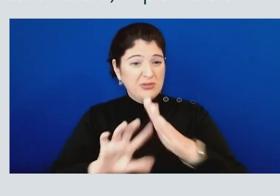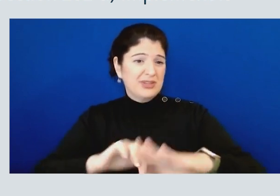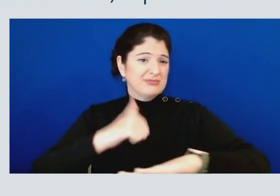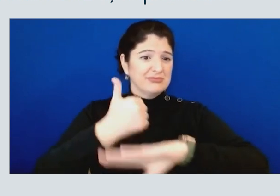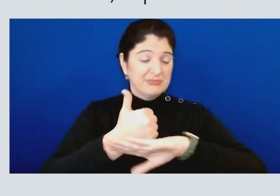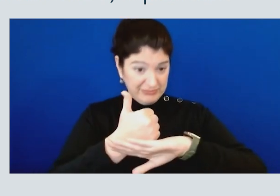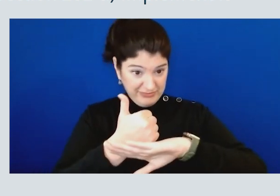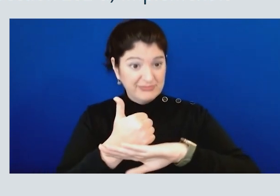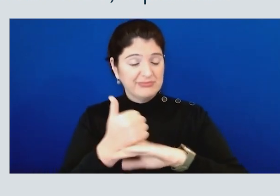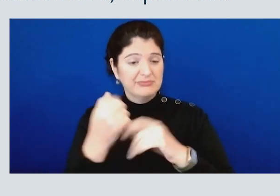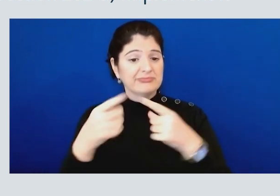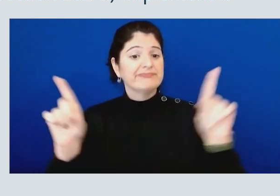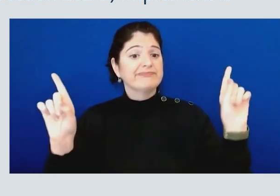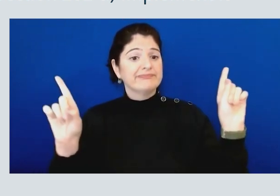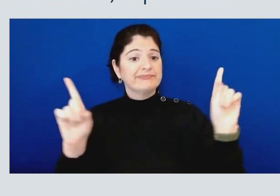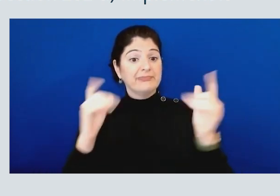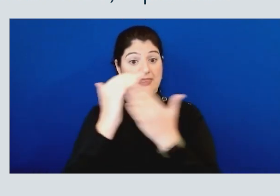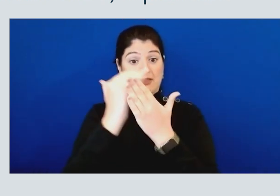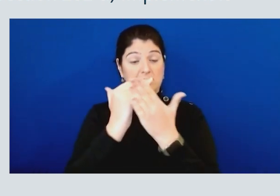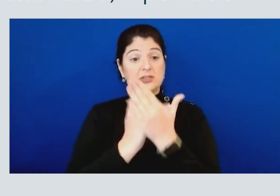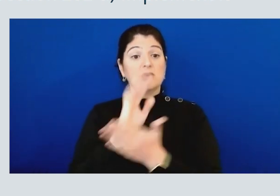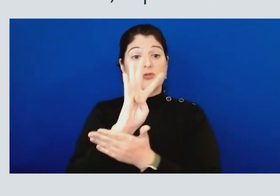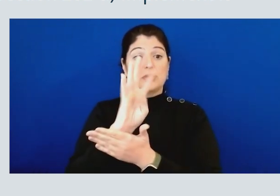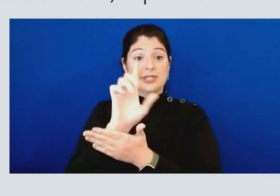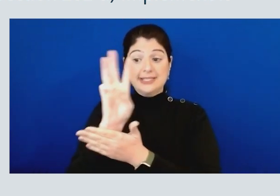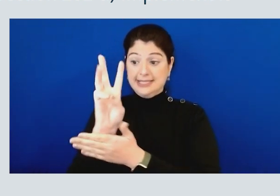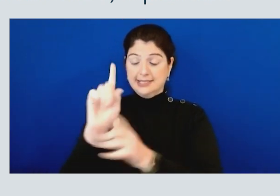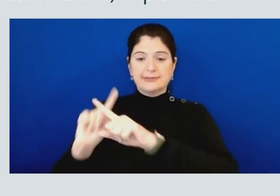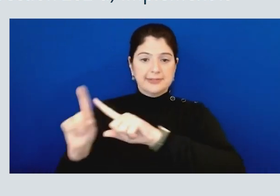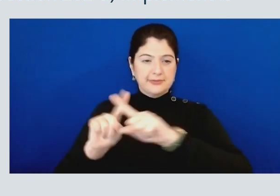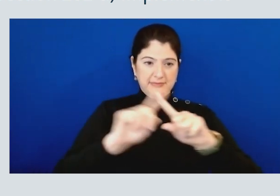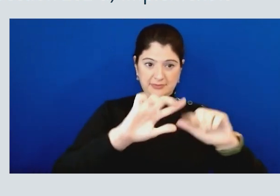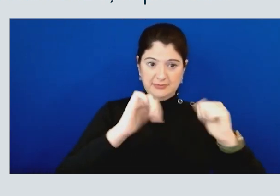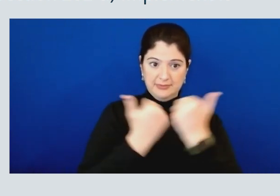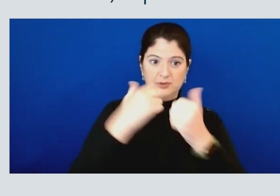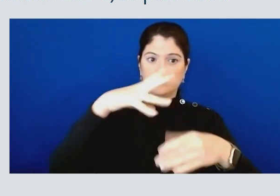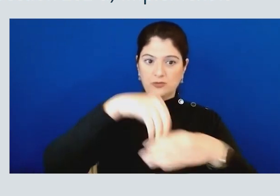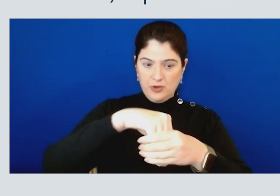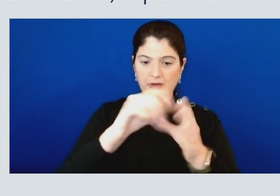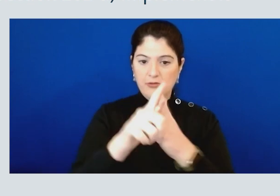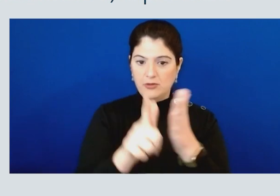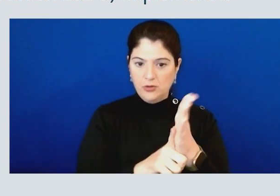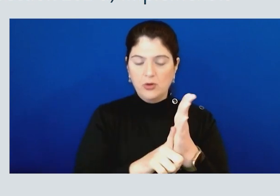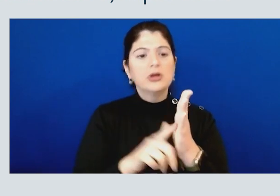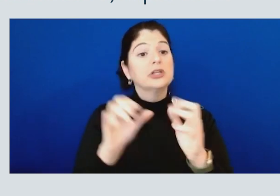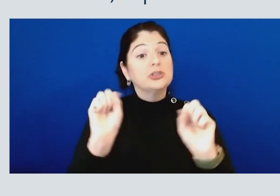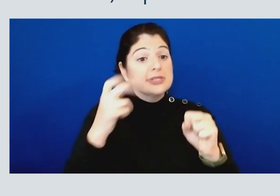The list of 46 agencies complying with that law is available on our website.